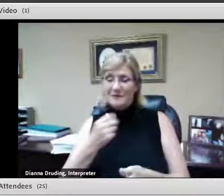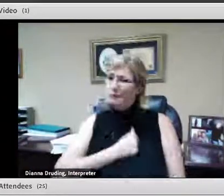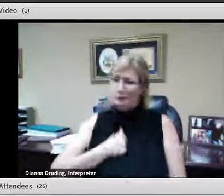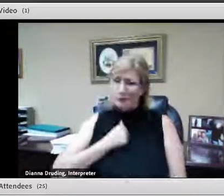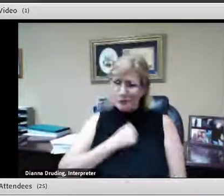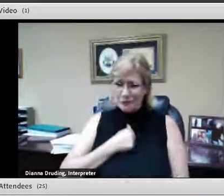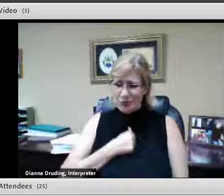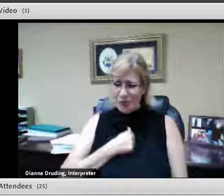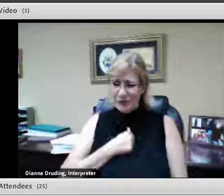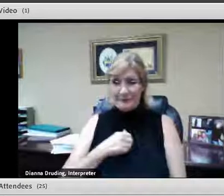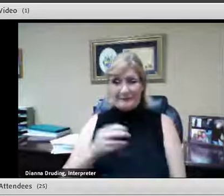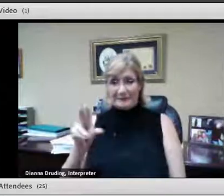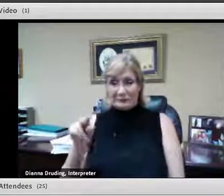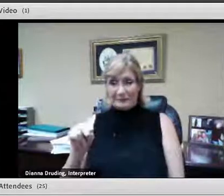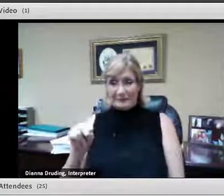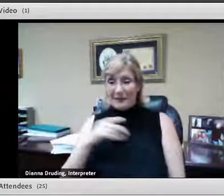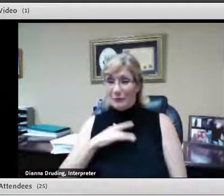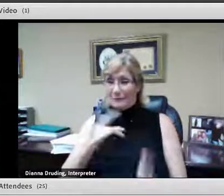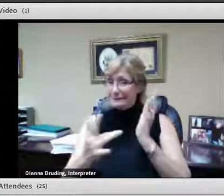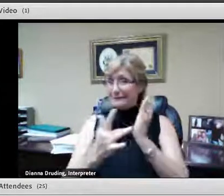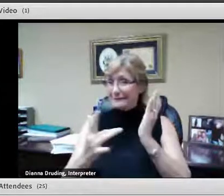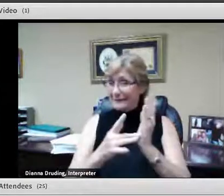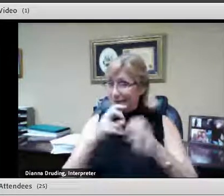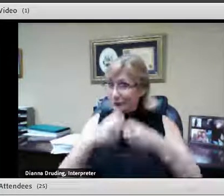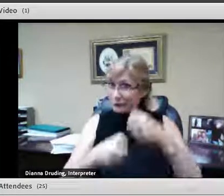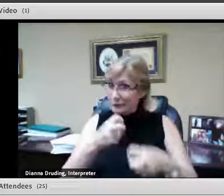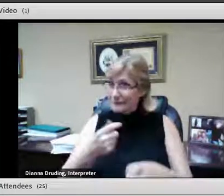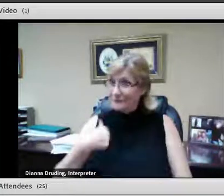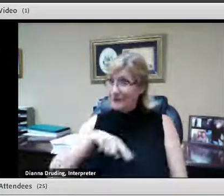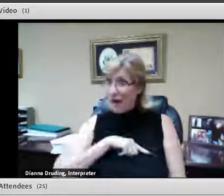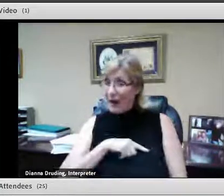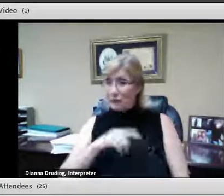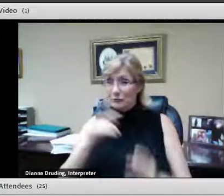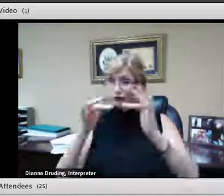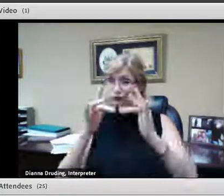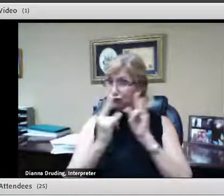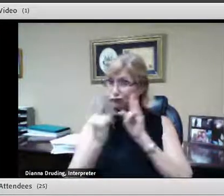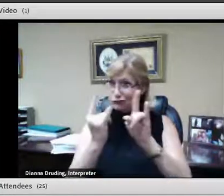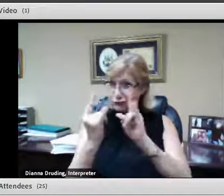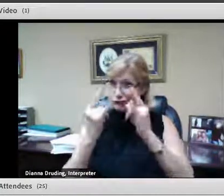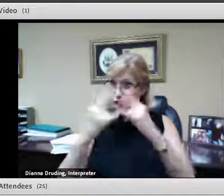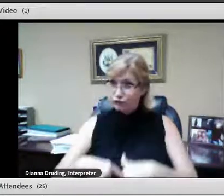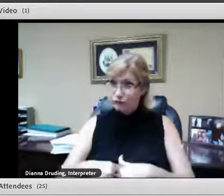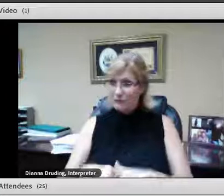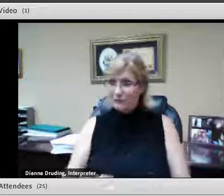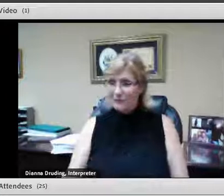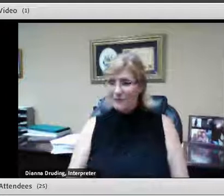Yeah, that was a technical difficulty on our end. Hilary: I think our Internet went out. Ryan: We are back. Hilary: Sorry about that. Okay. Ryan: All right. Hurray! Sorry, guys.